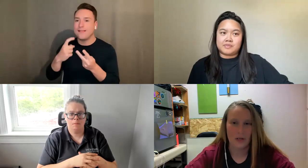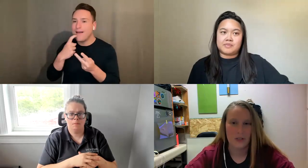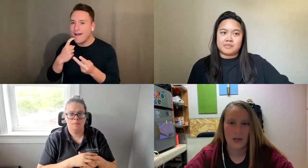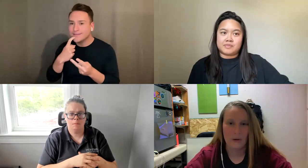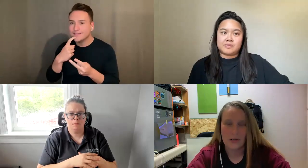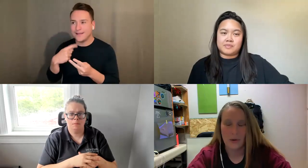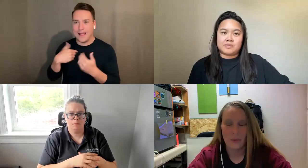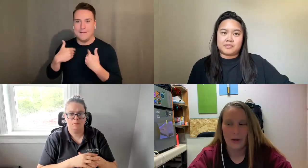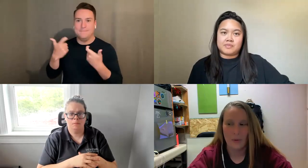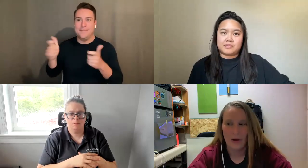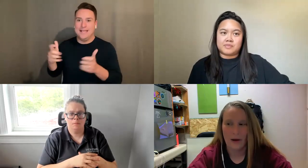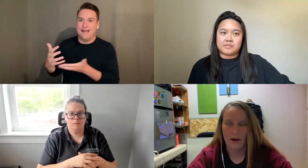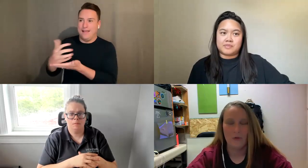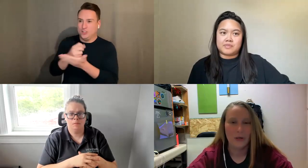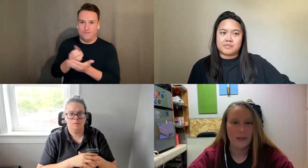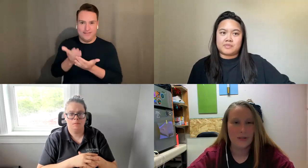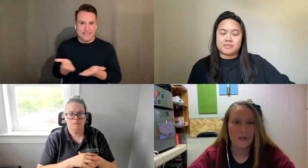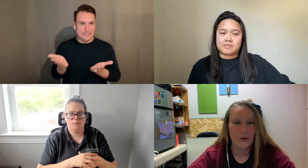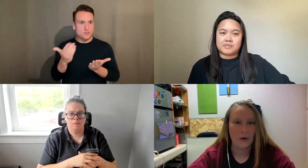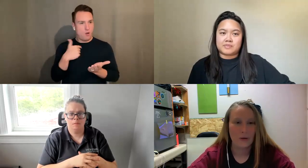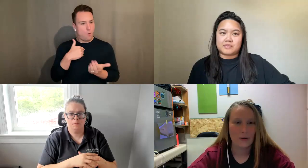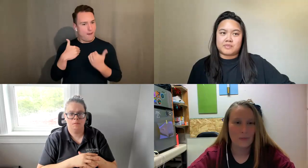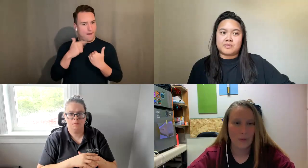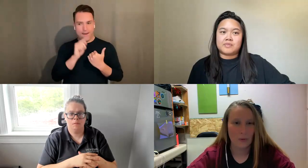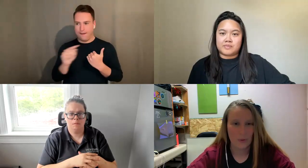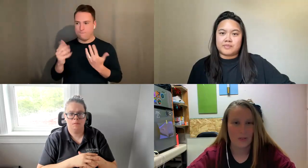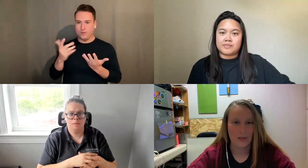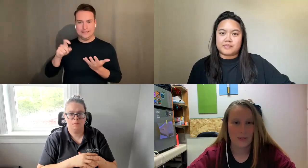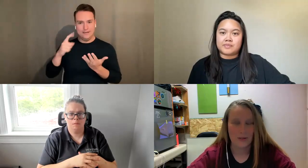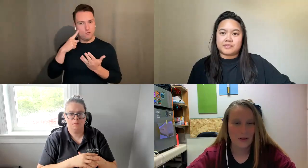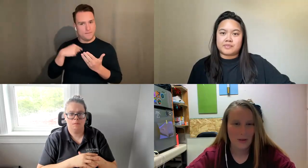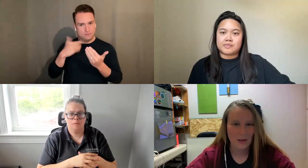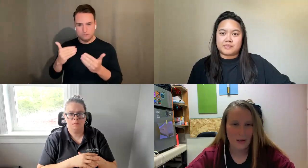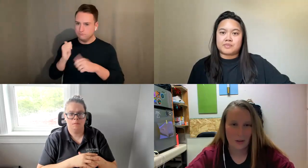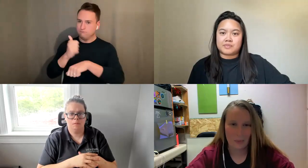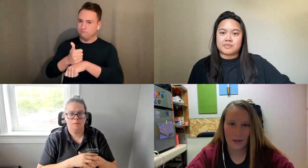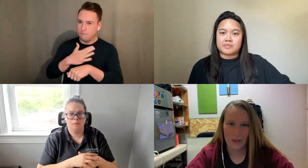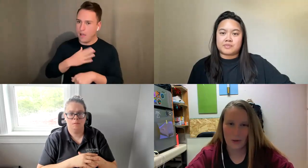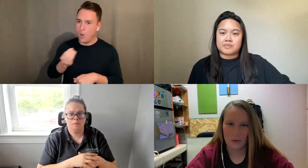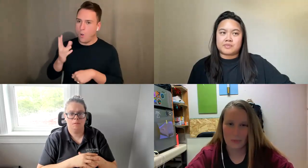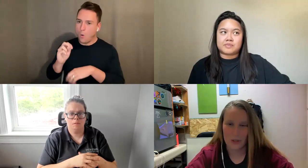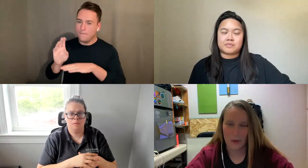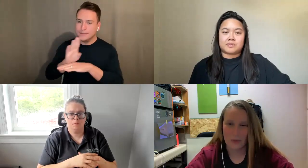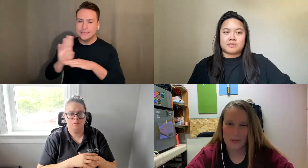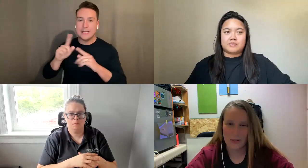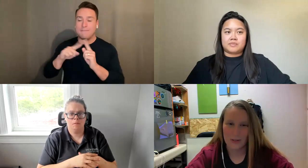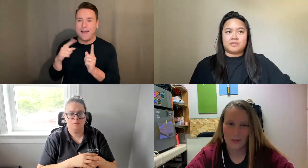Now I have what I need to start my own business. But I didn't know too much about business.